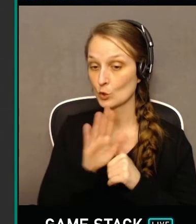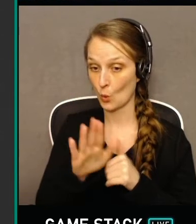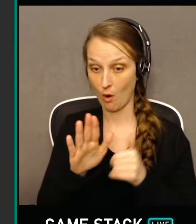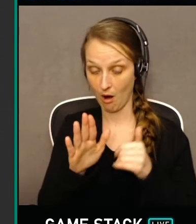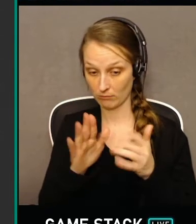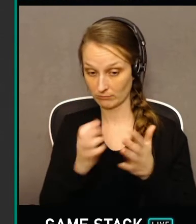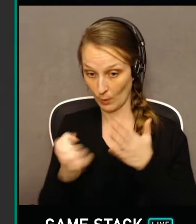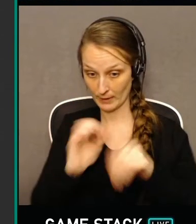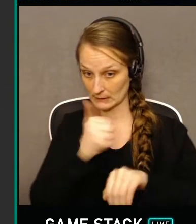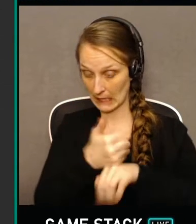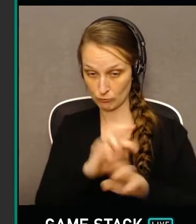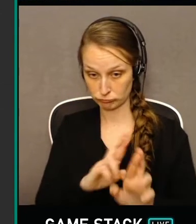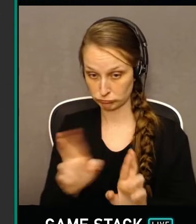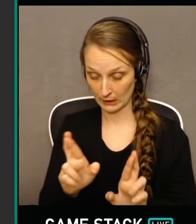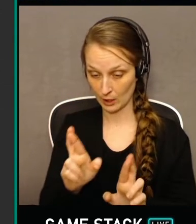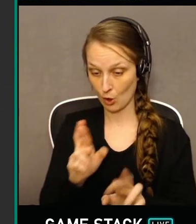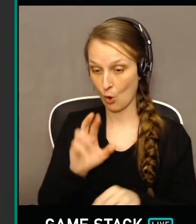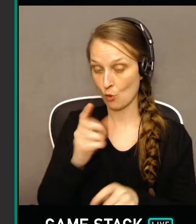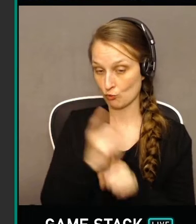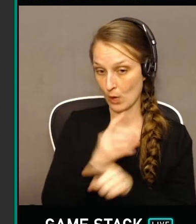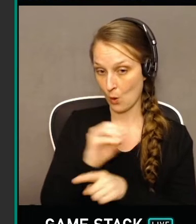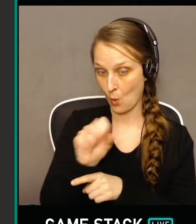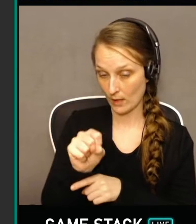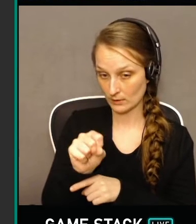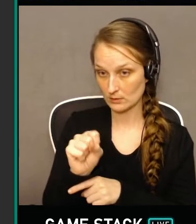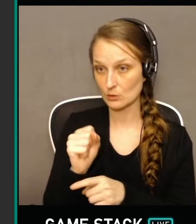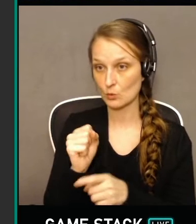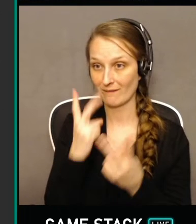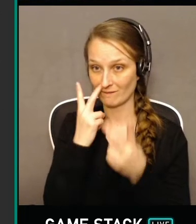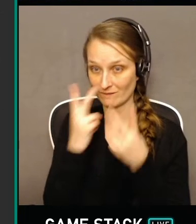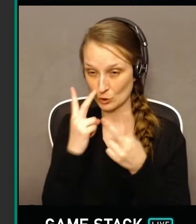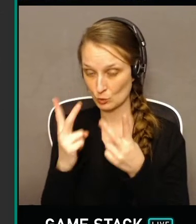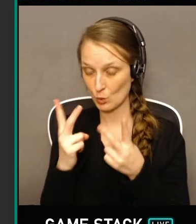you're on the right OS version, you've got Visual Studio, drivers,